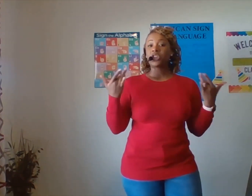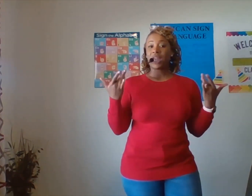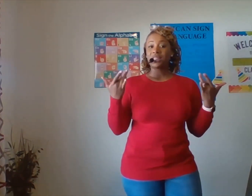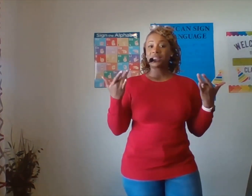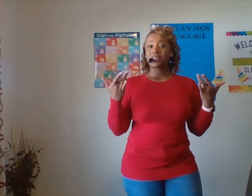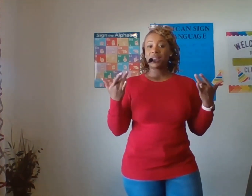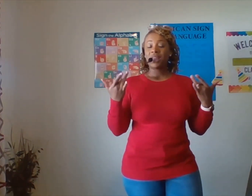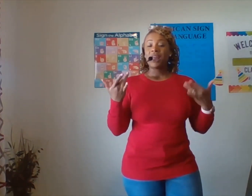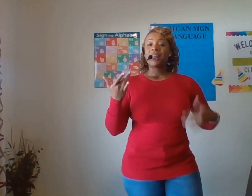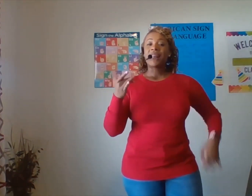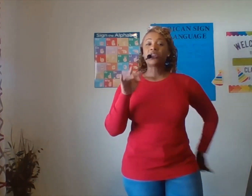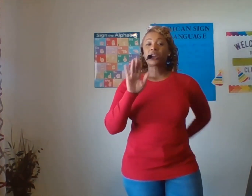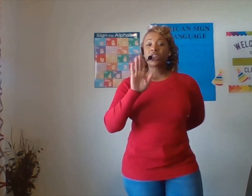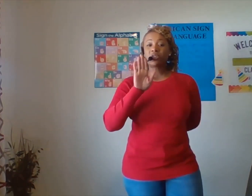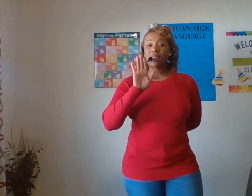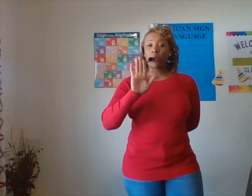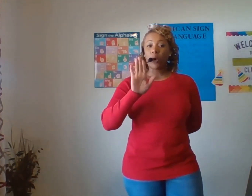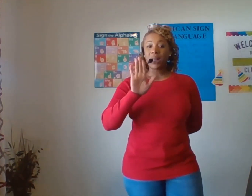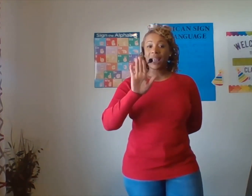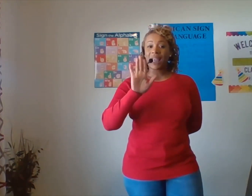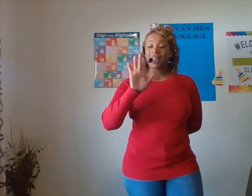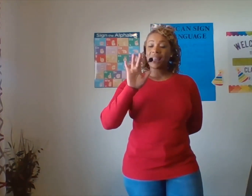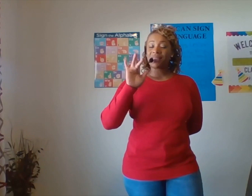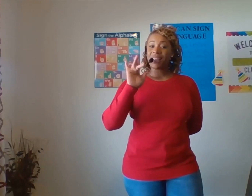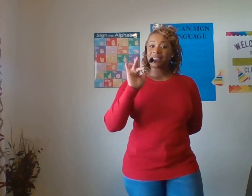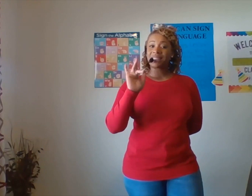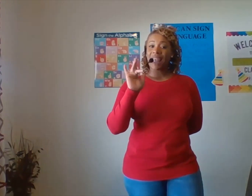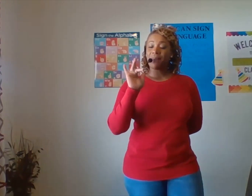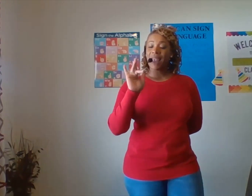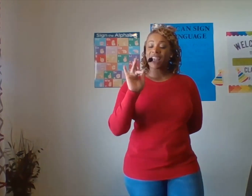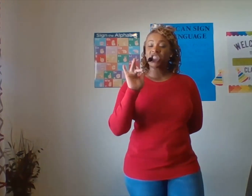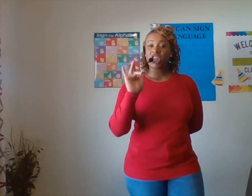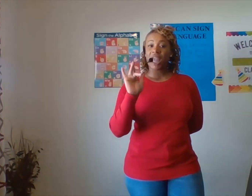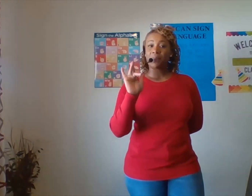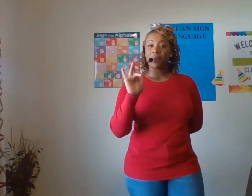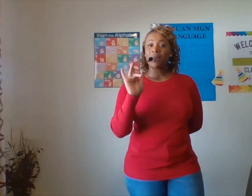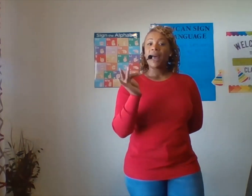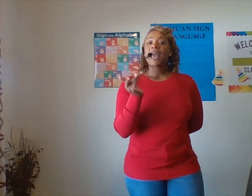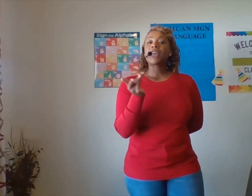checks now you're gonna use that one hand in that same handshape and you're